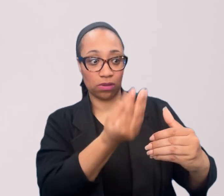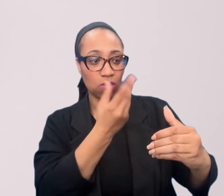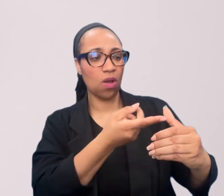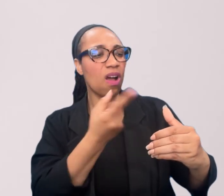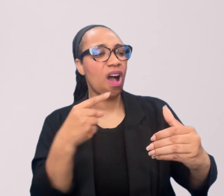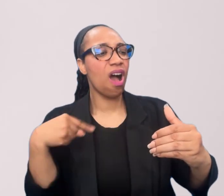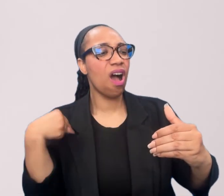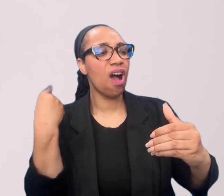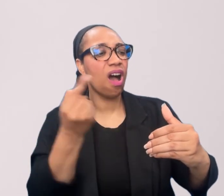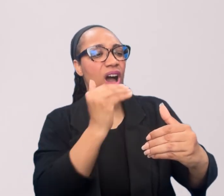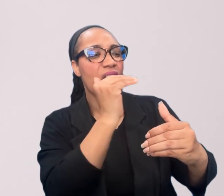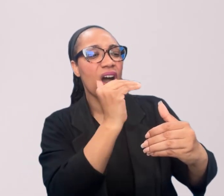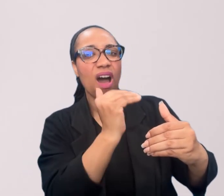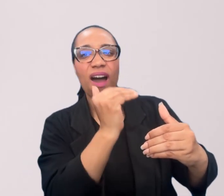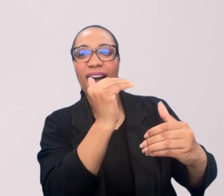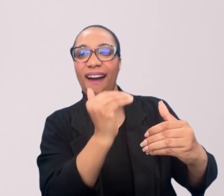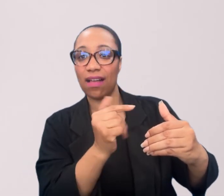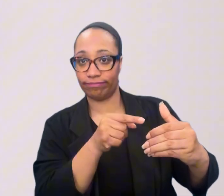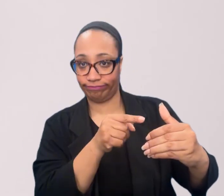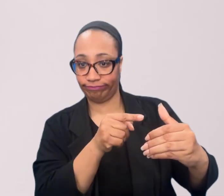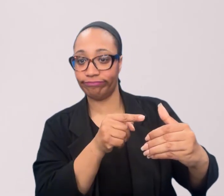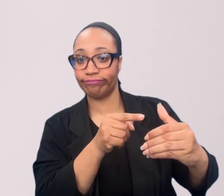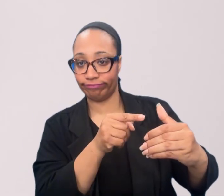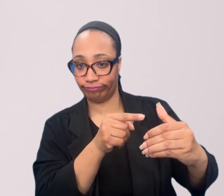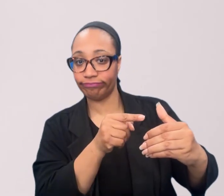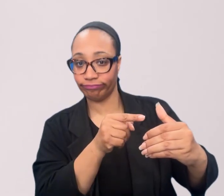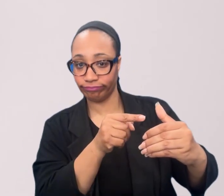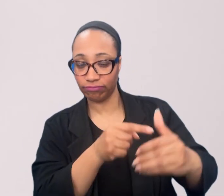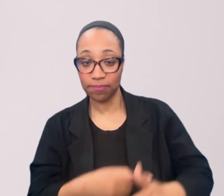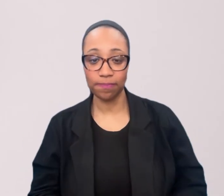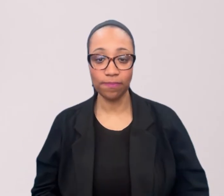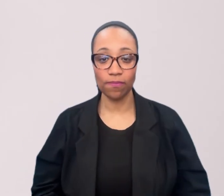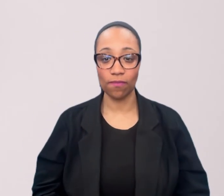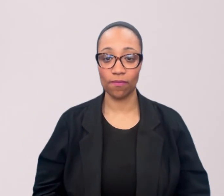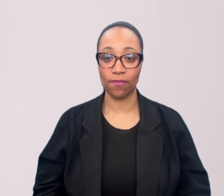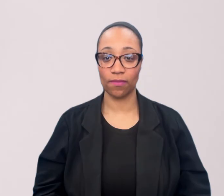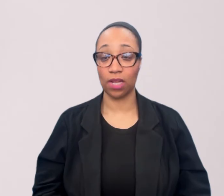have two first modes that are typically meant to help initiate your let down or get your milk to